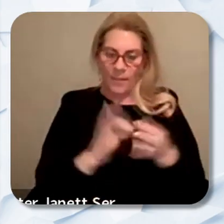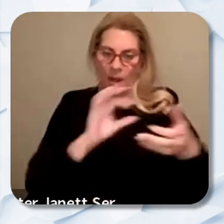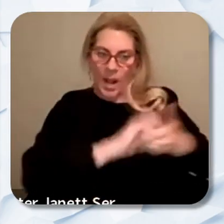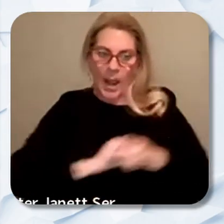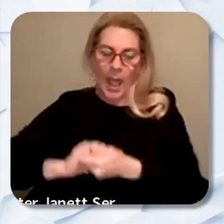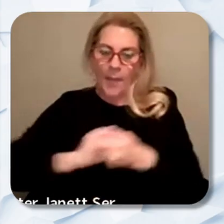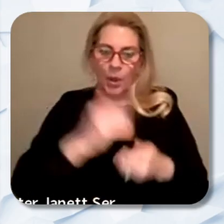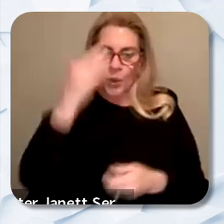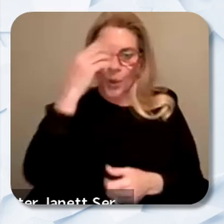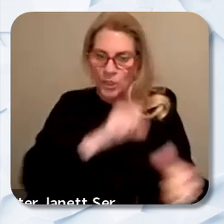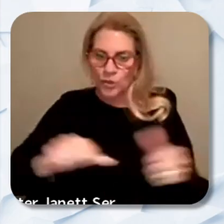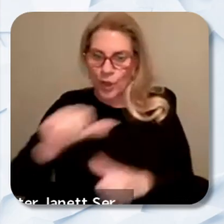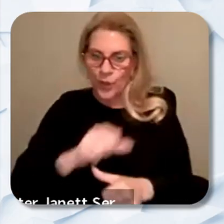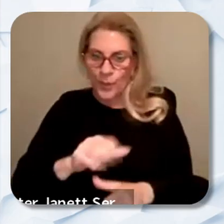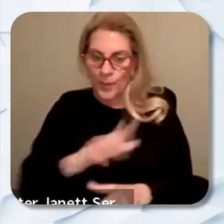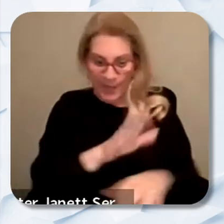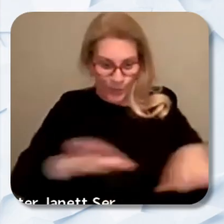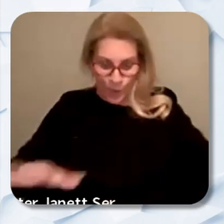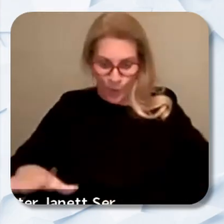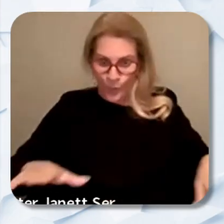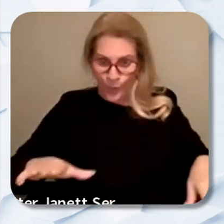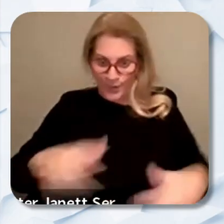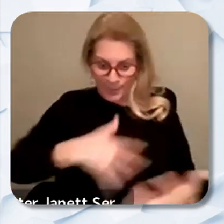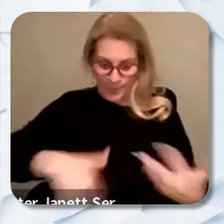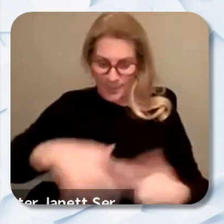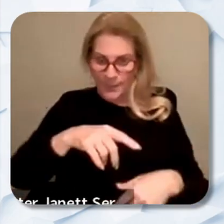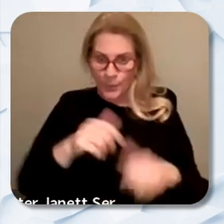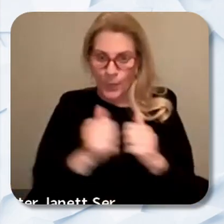know each other because their kids spend a lot of time with each other every day. So we rented out